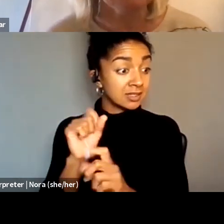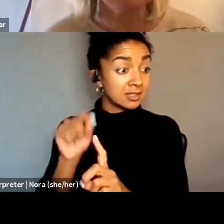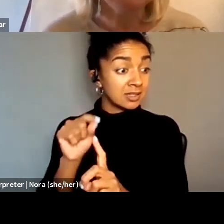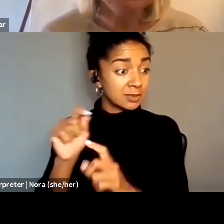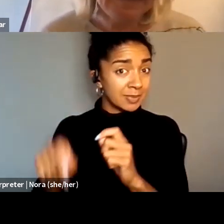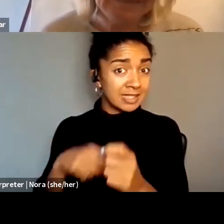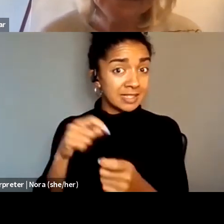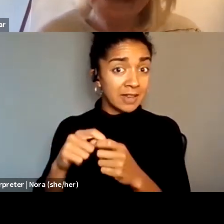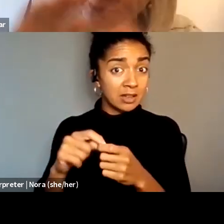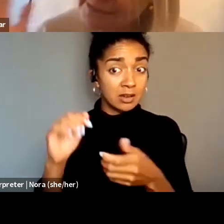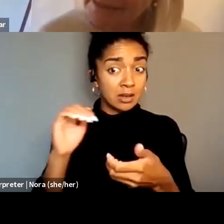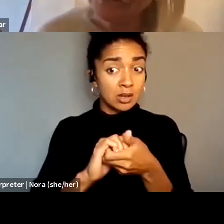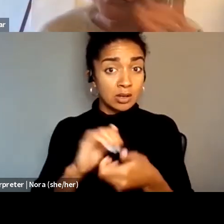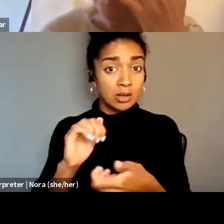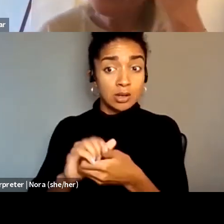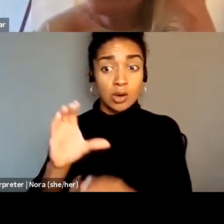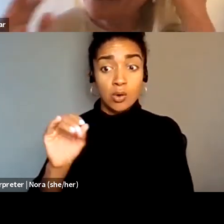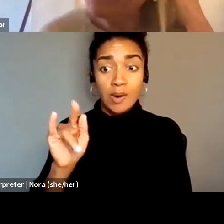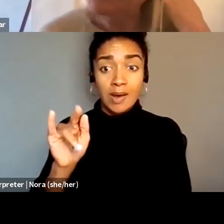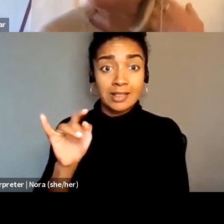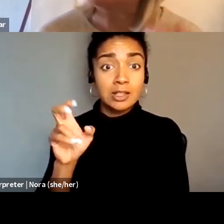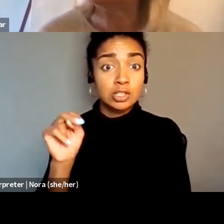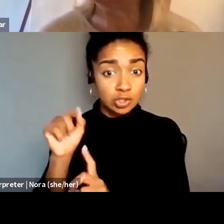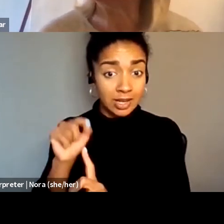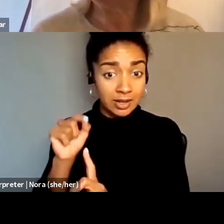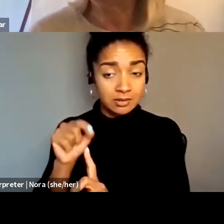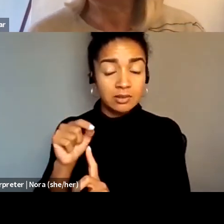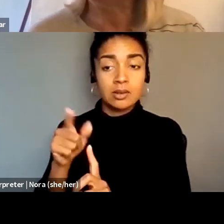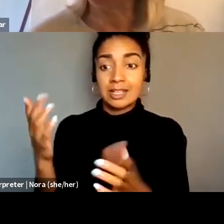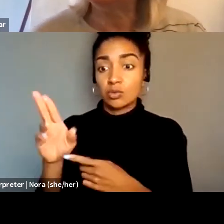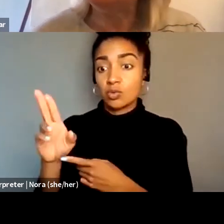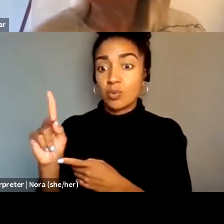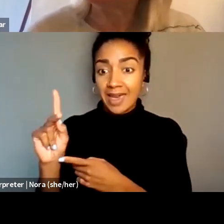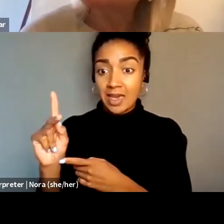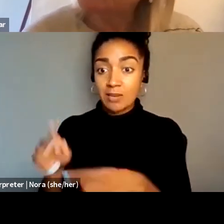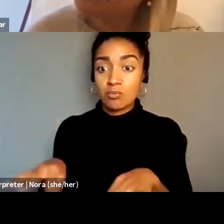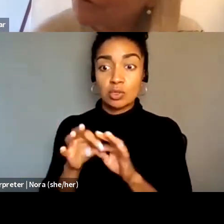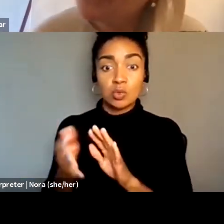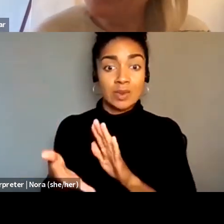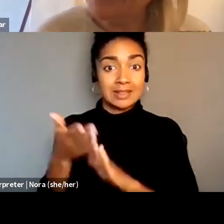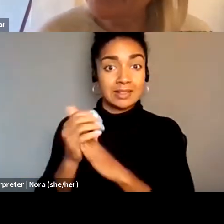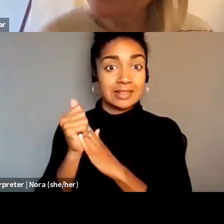So leading that international campaign because it isn't just about programming.